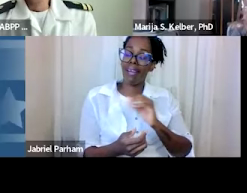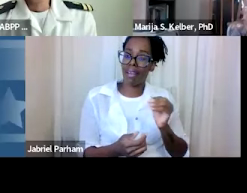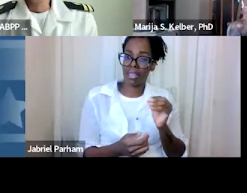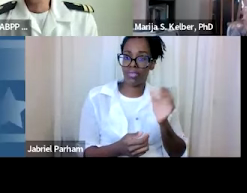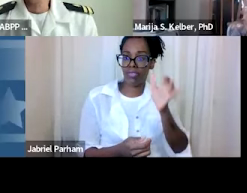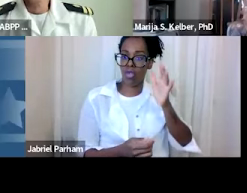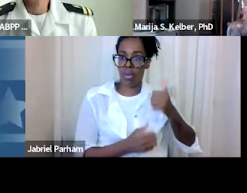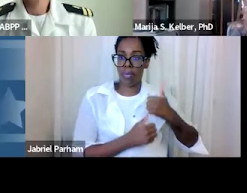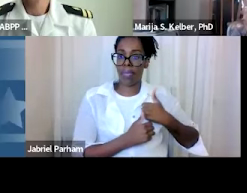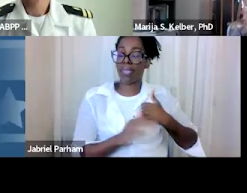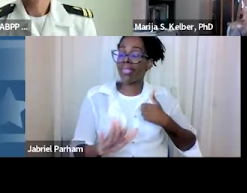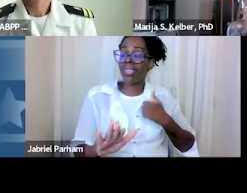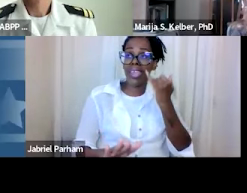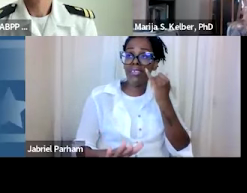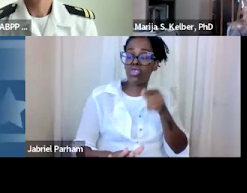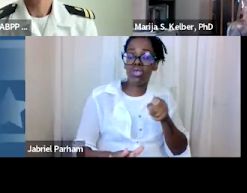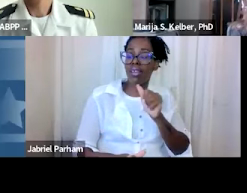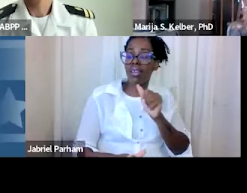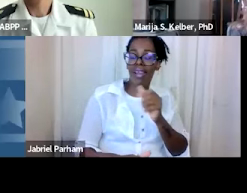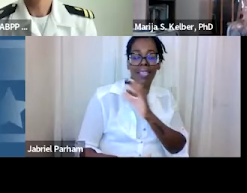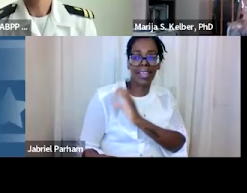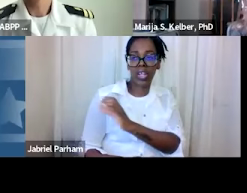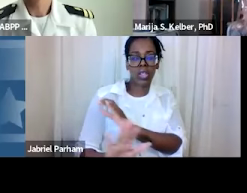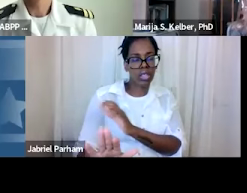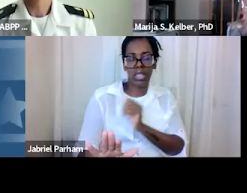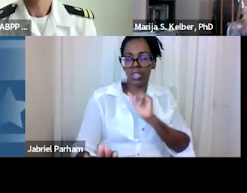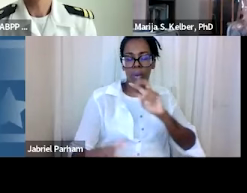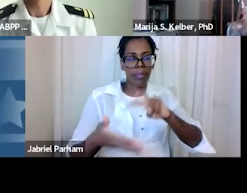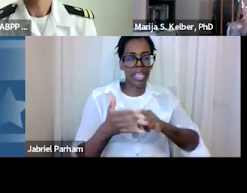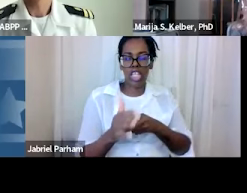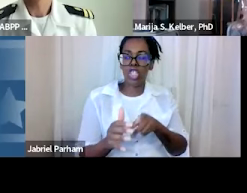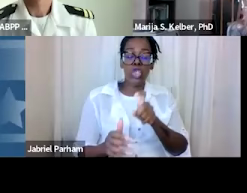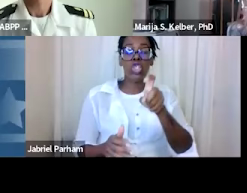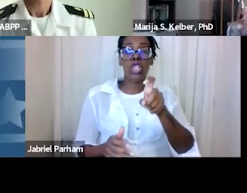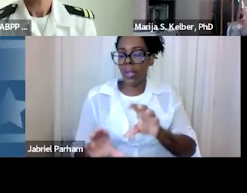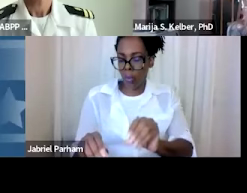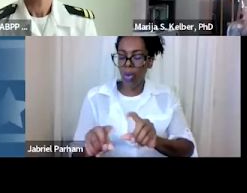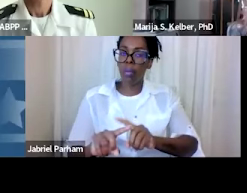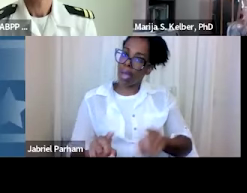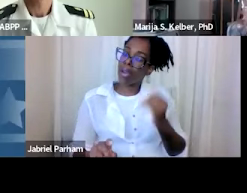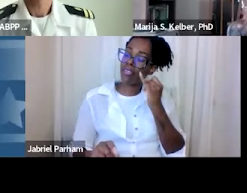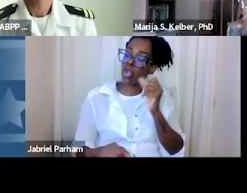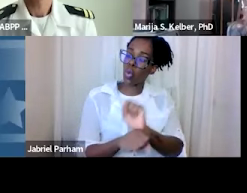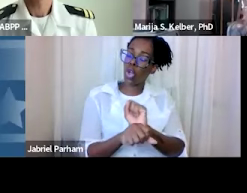this is not intended to say that you need to be clinical, but if you are working with veterans in the criminal legal system,